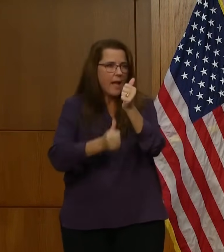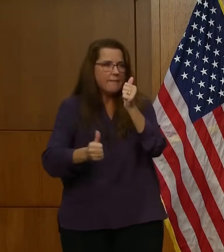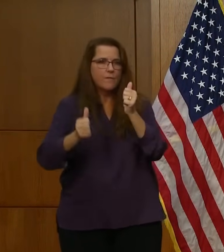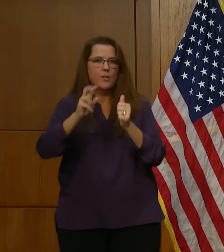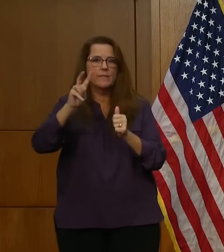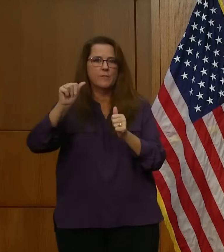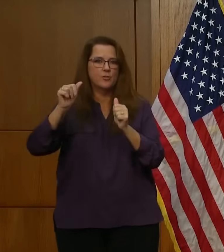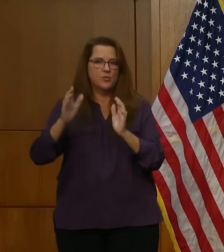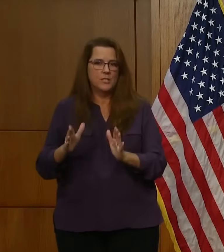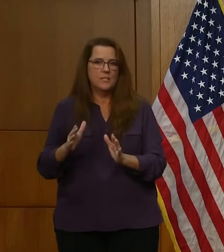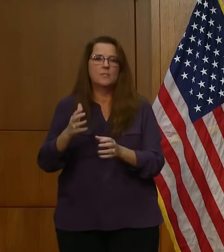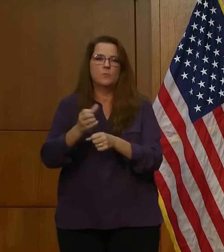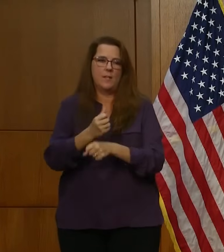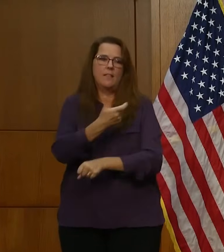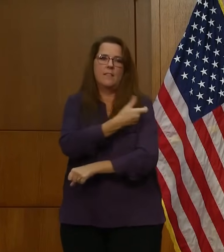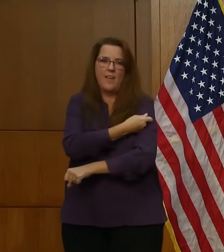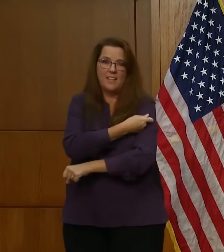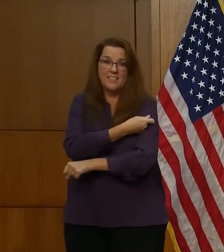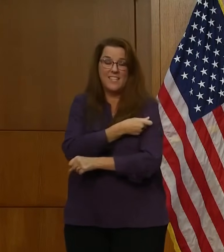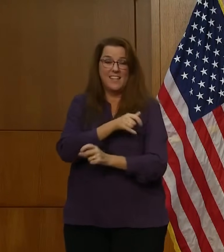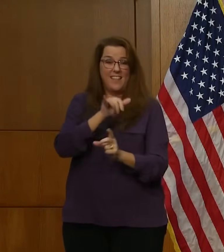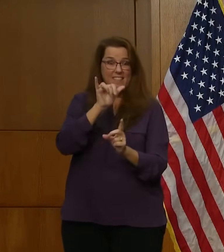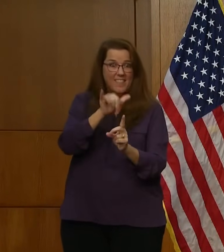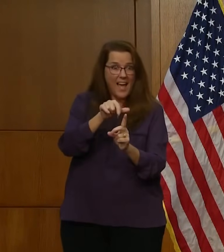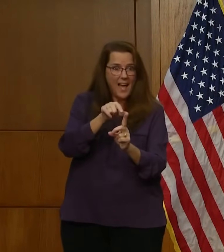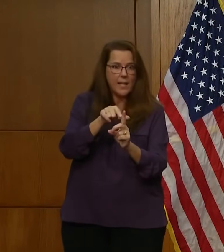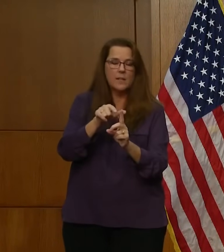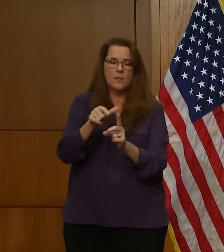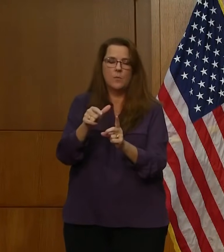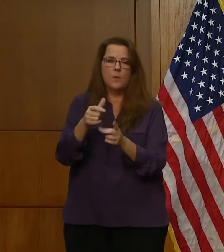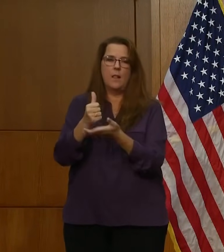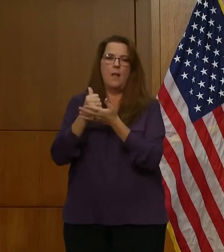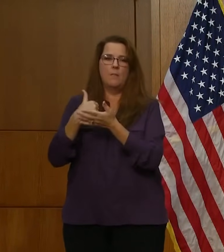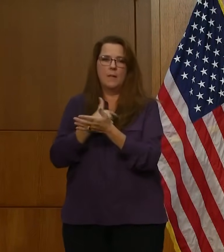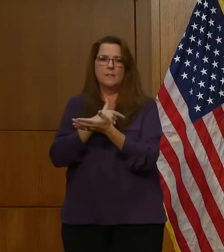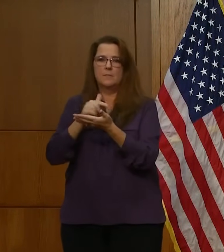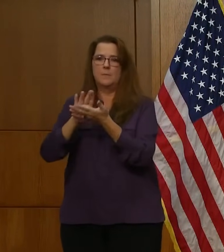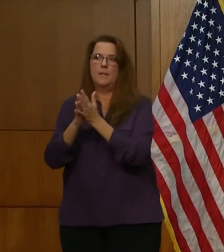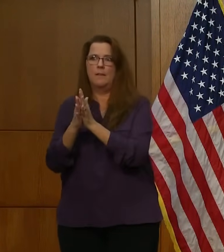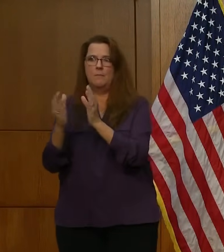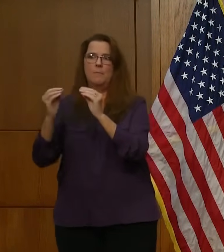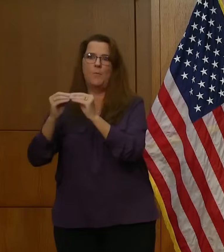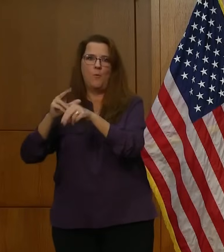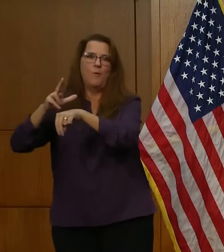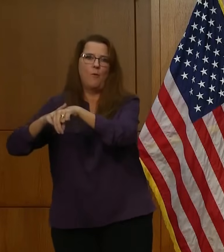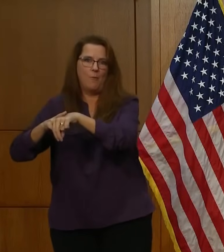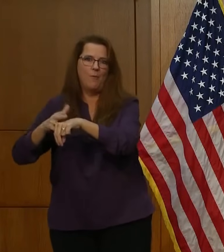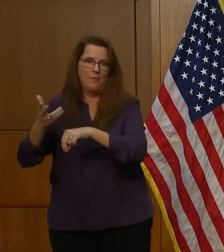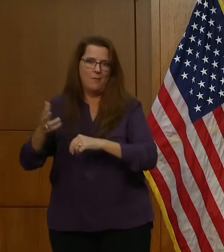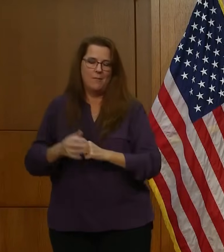ENCOURAGED EVERY VIRGINIA TO GET THE VACCINE. THAT IS OUR ONLY PATH TO GETTING BACK TO